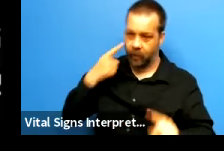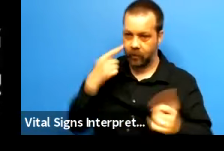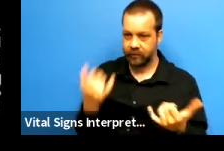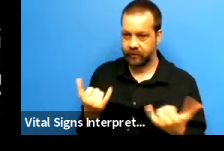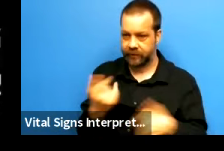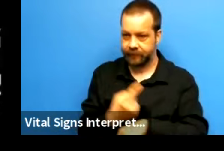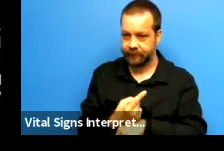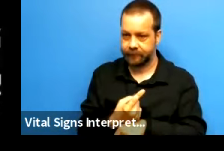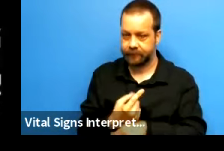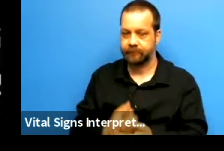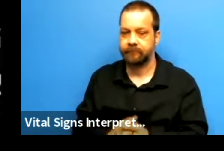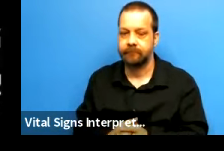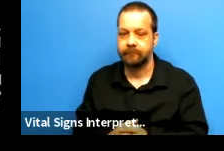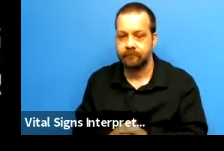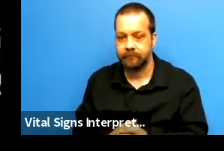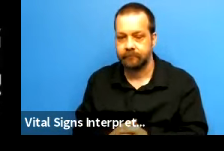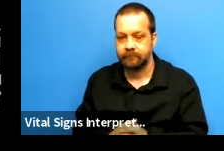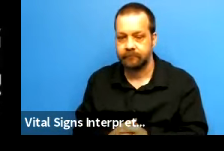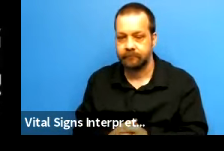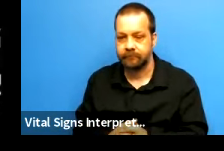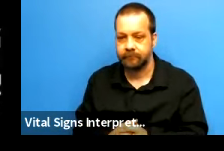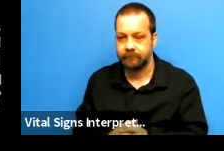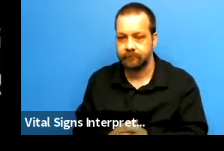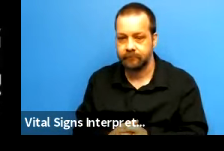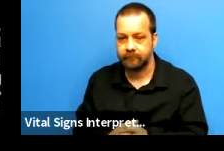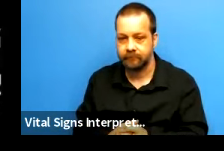is supported by sources of information